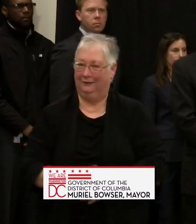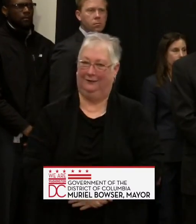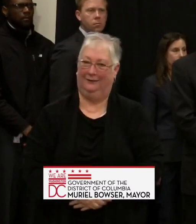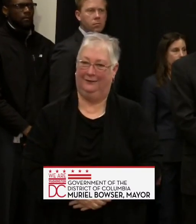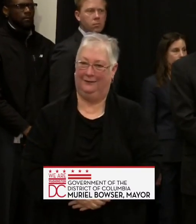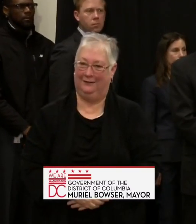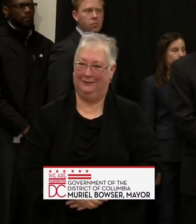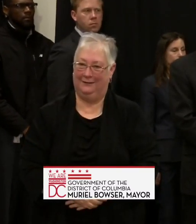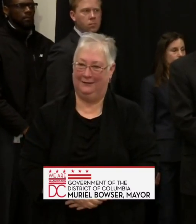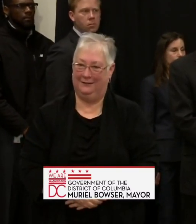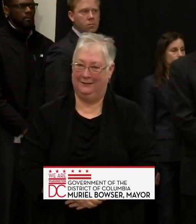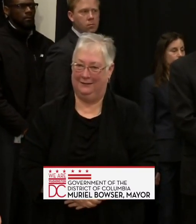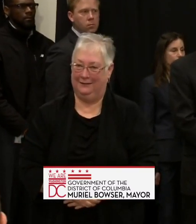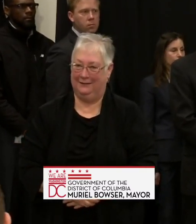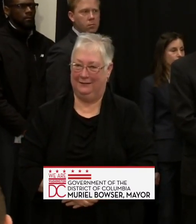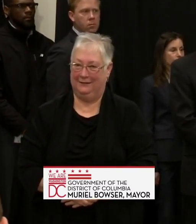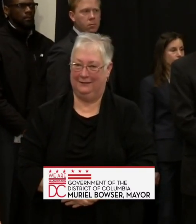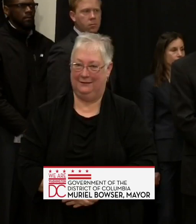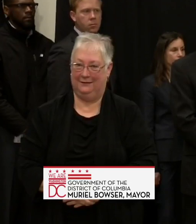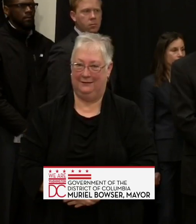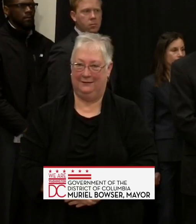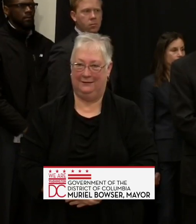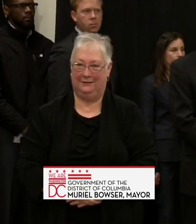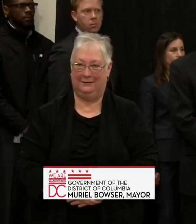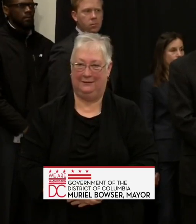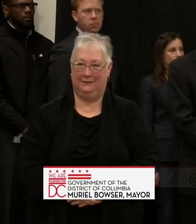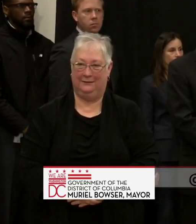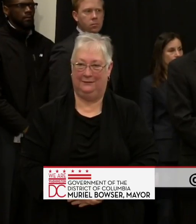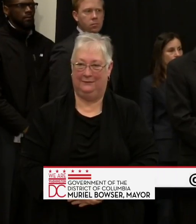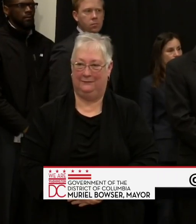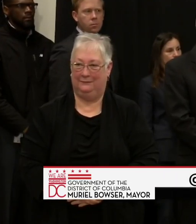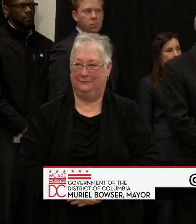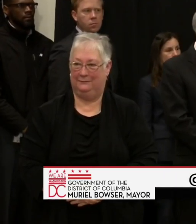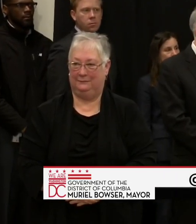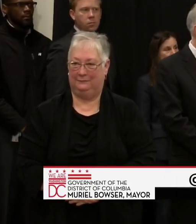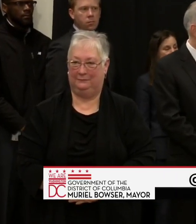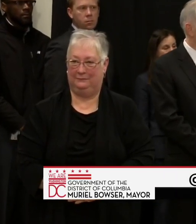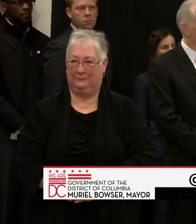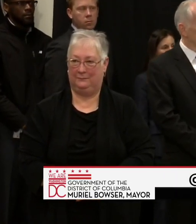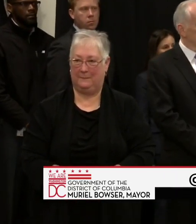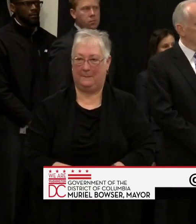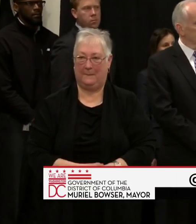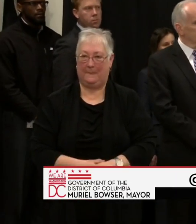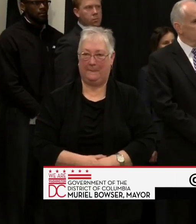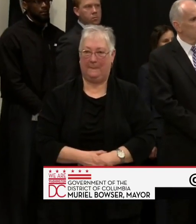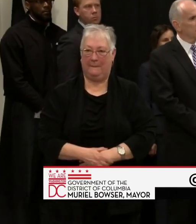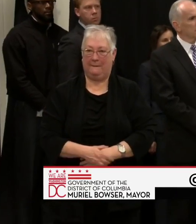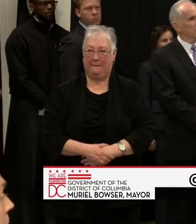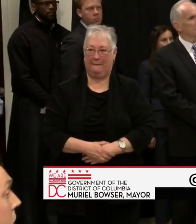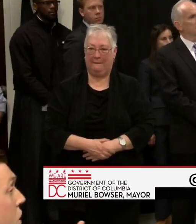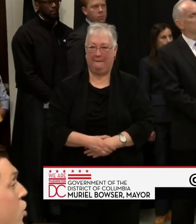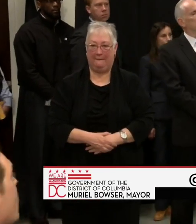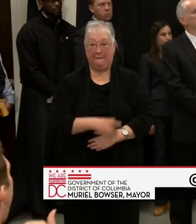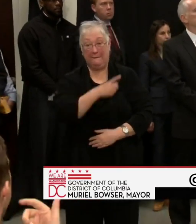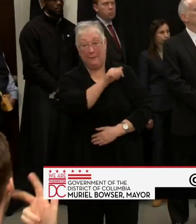I'M FROM VOICE OF AMERICA. PARK POLICE, YOU GUYS IN THE D.C. AREA HAVE PARADE PERMITS THAT HAVE BEEN APPROVED.